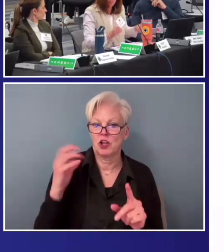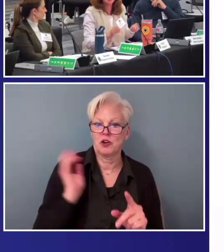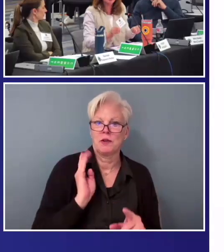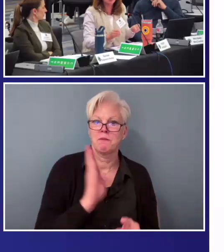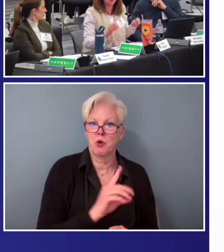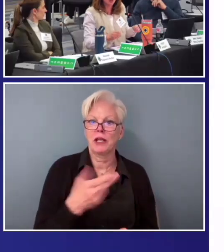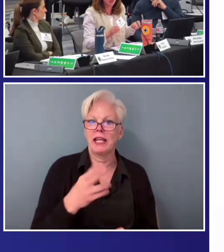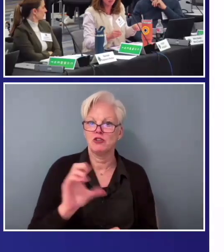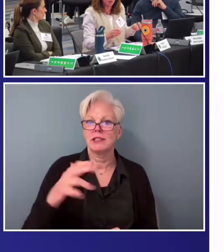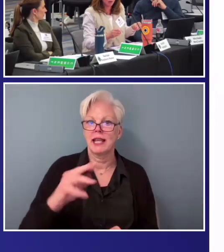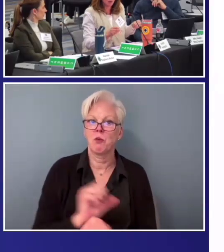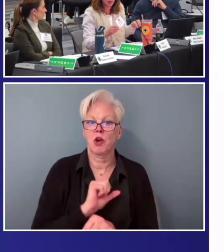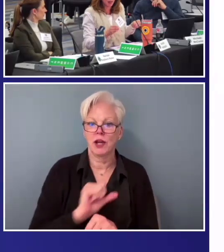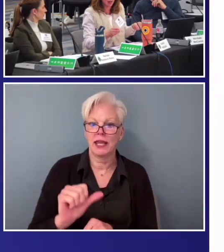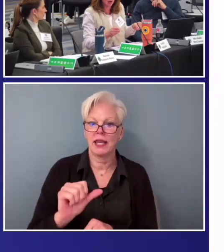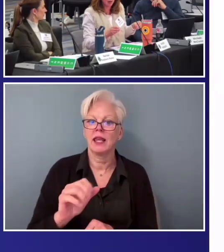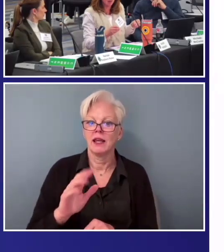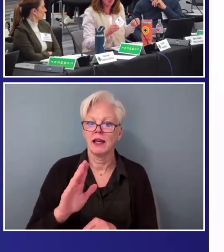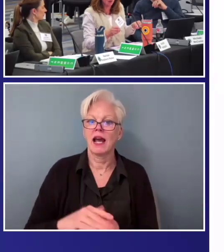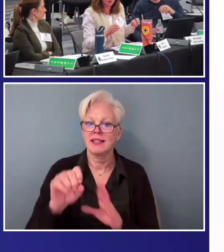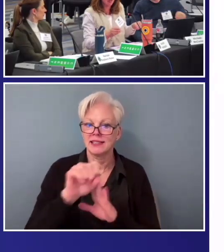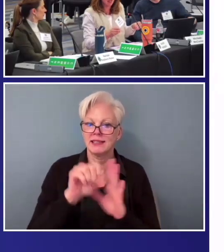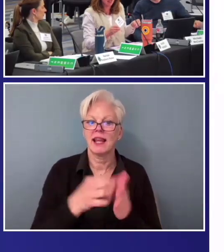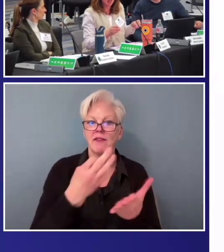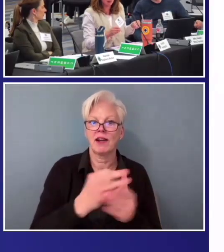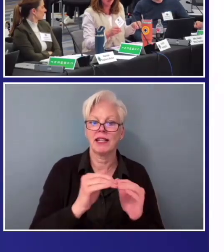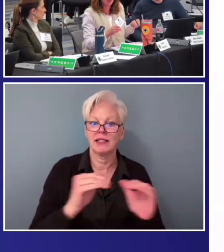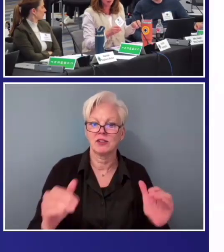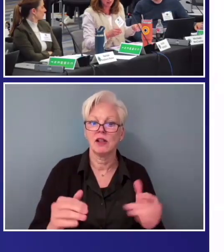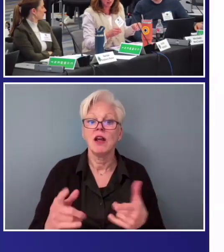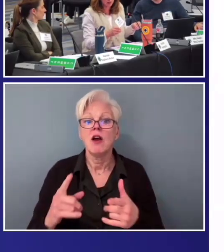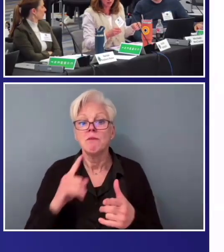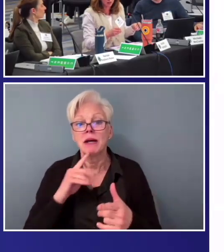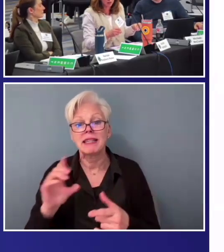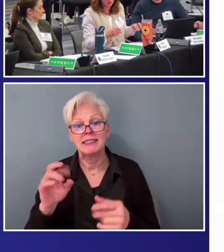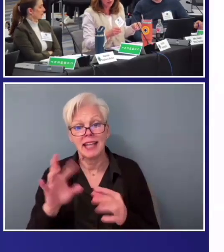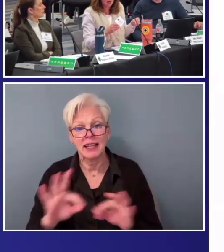But these data are critically important we get out about program size and number of completers in programs.